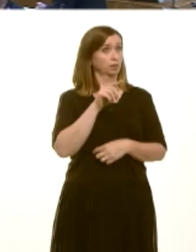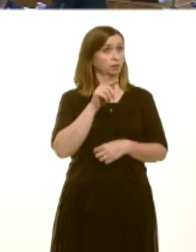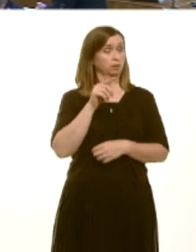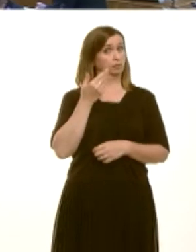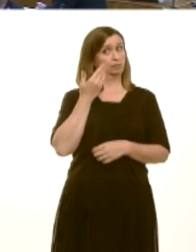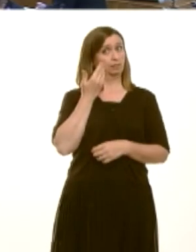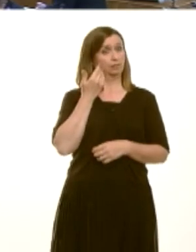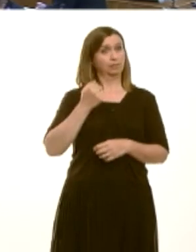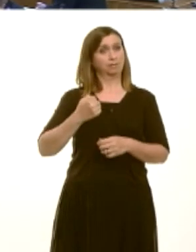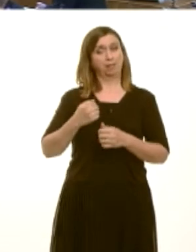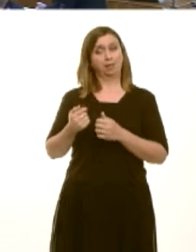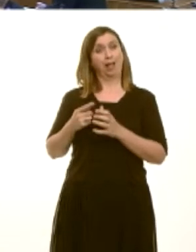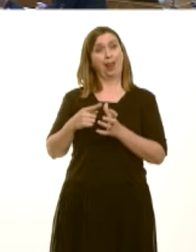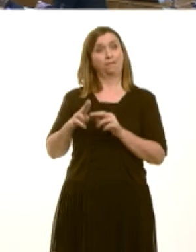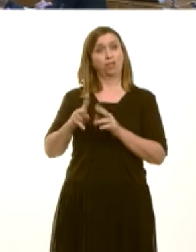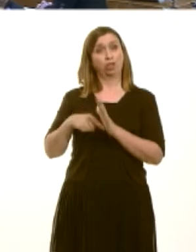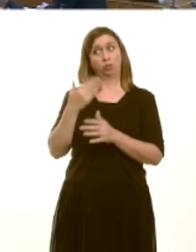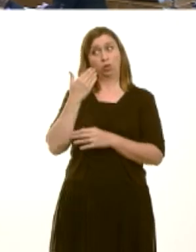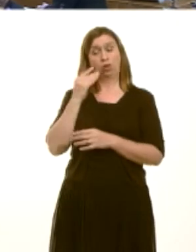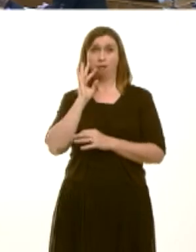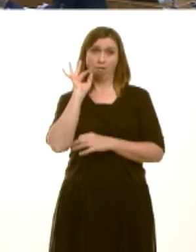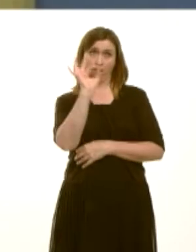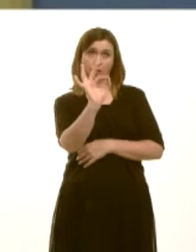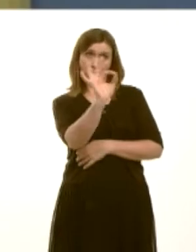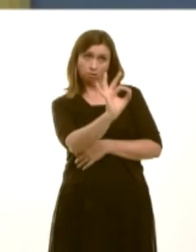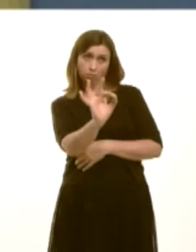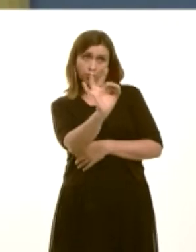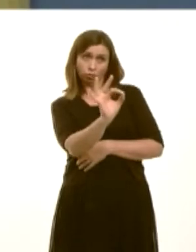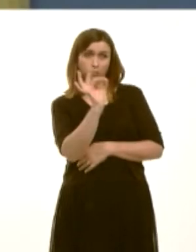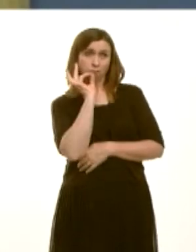gave to my colleague, Alun Ffred Jones, earlier when he asked you how much has been cut from